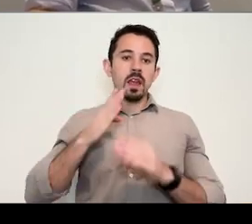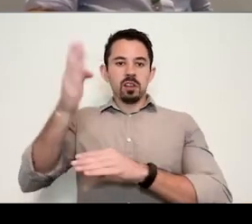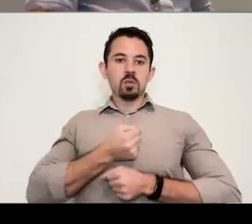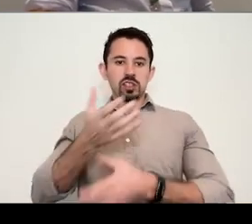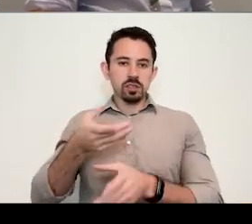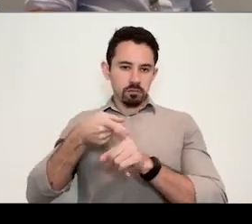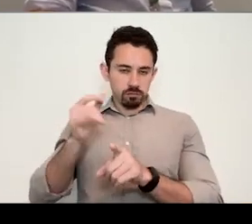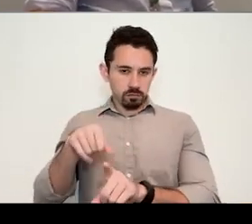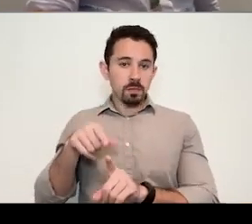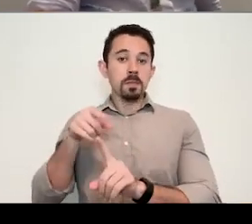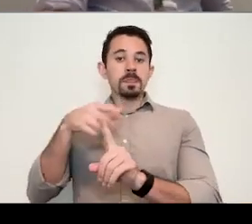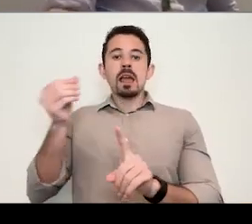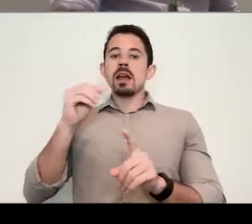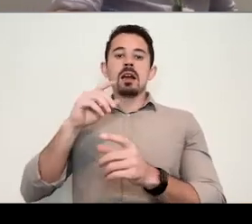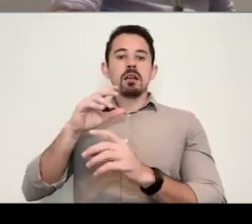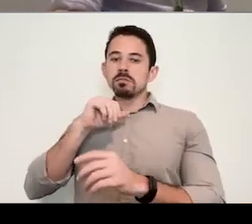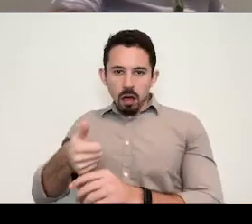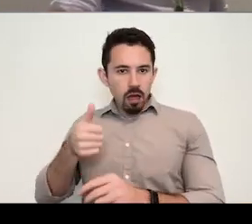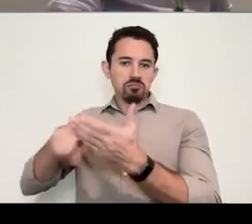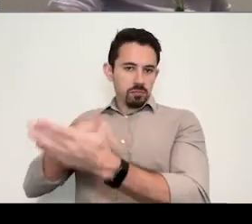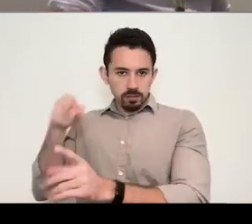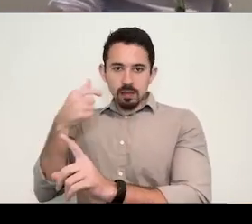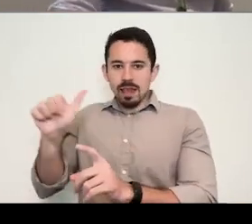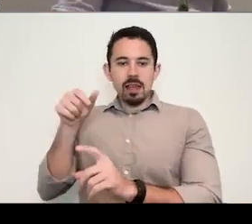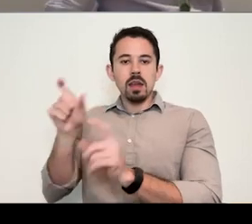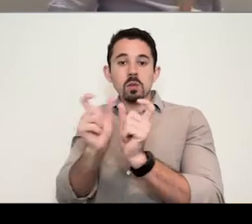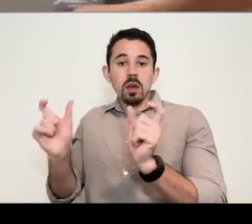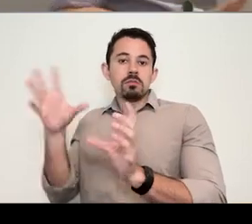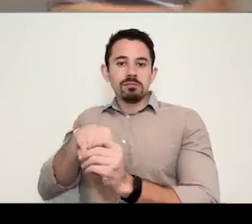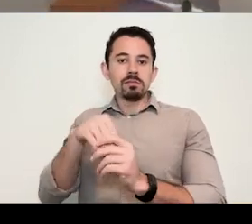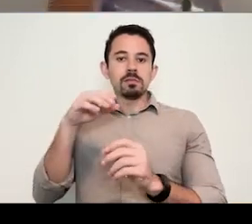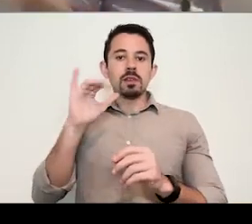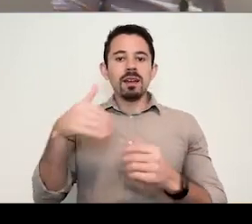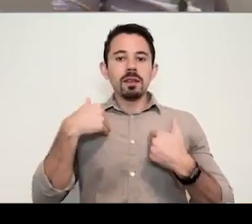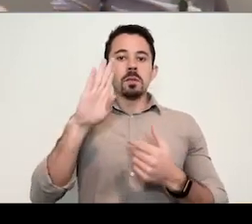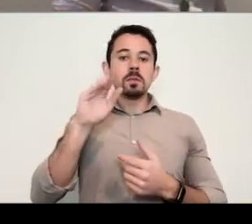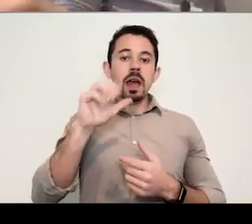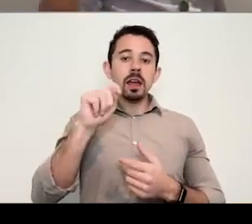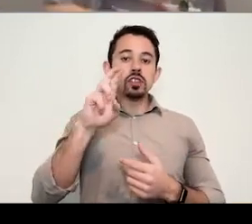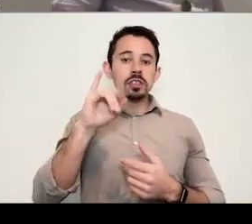any compounds that had bactericidal activity as these would be acting off target by killing the